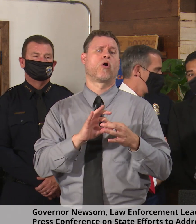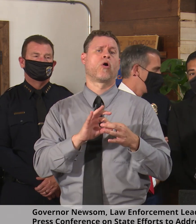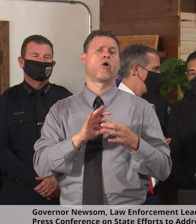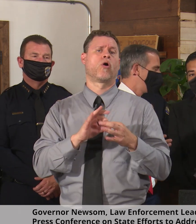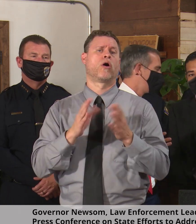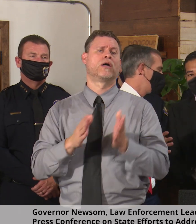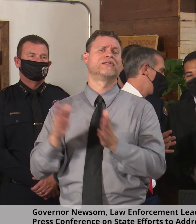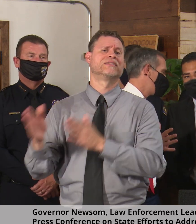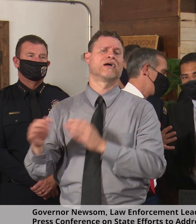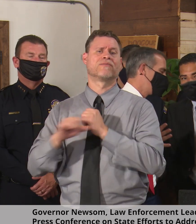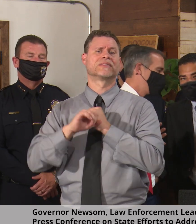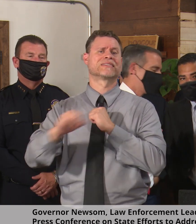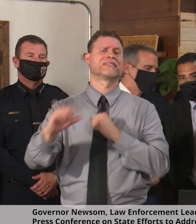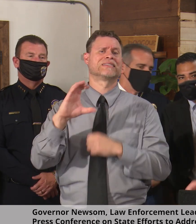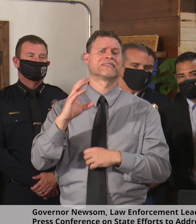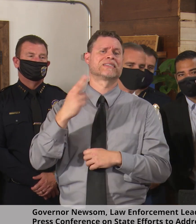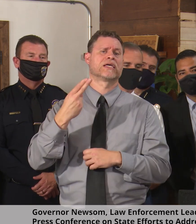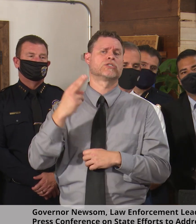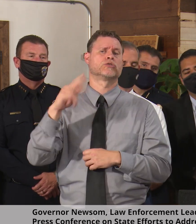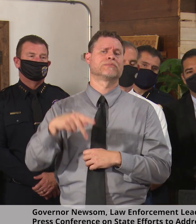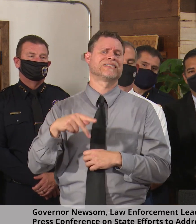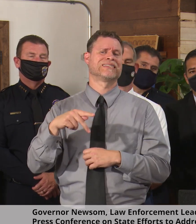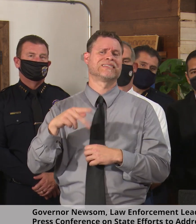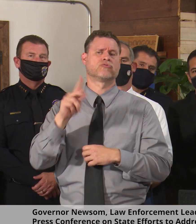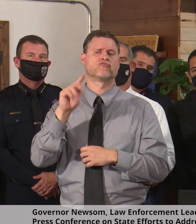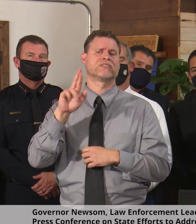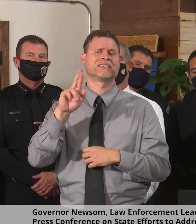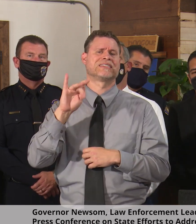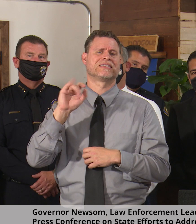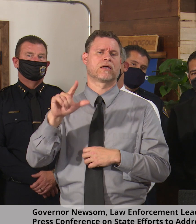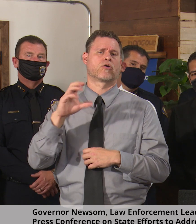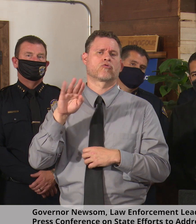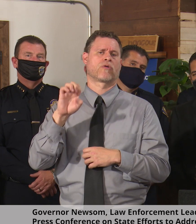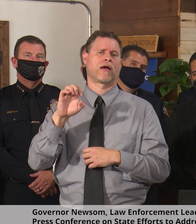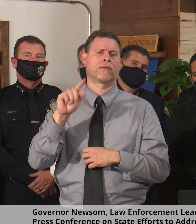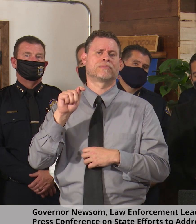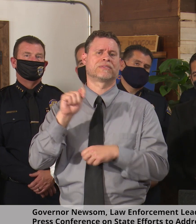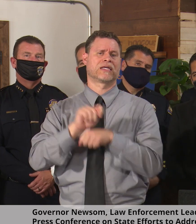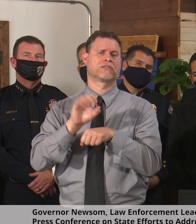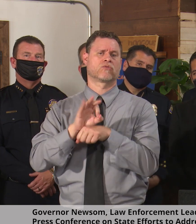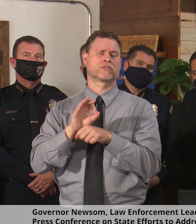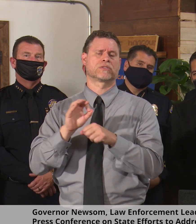from extending the CHP's retail crime task force can you kind of lay out as clearly as you can